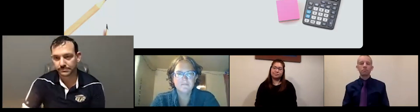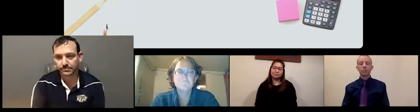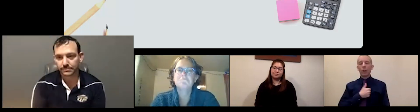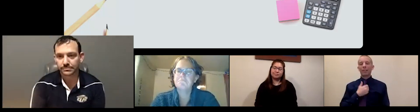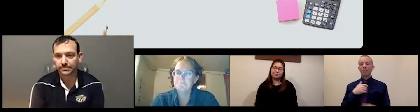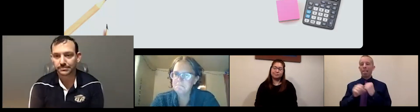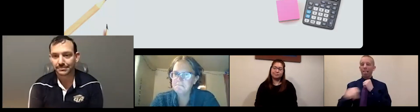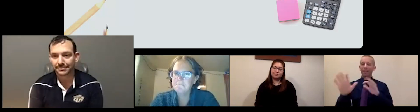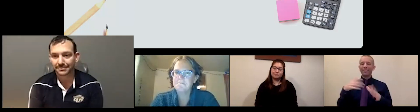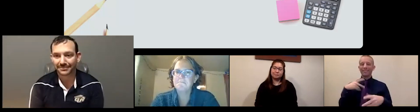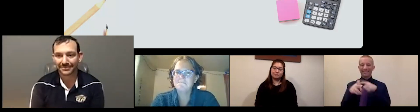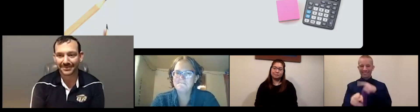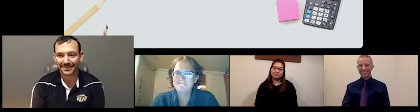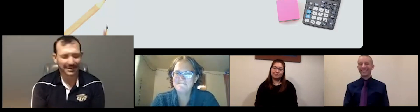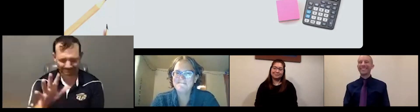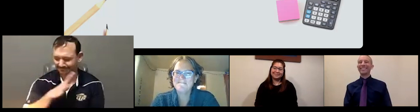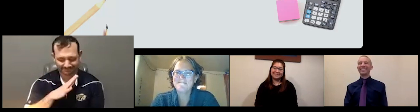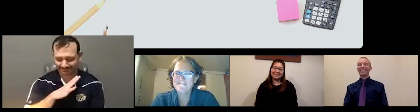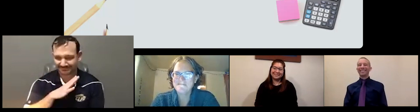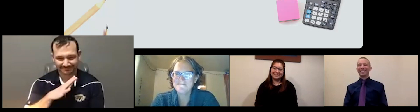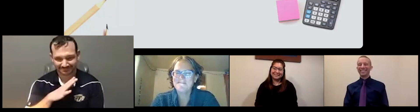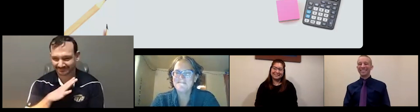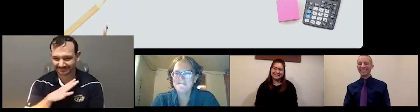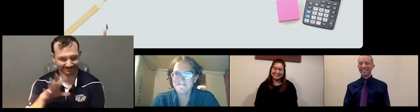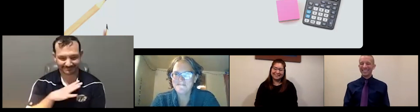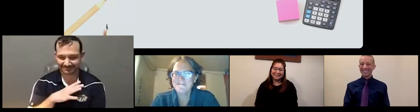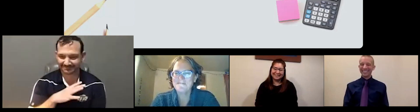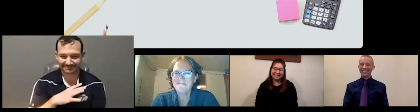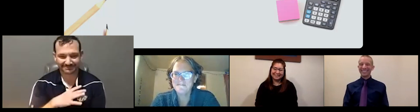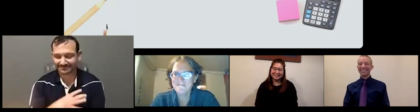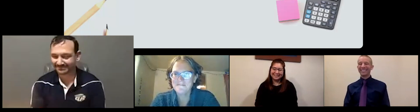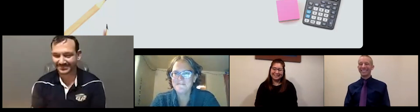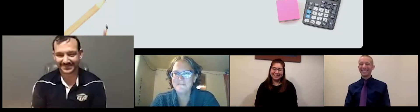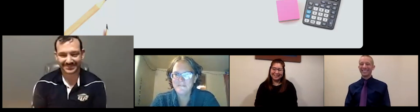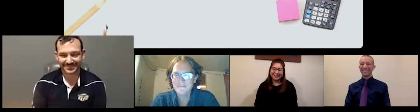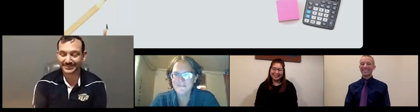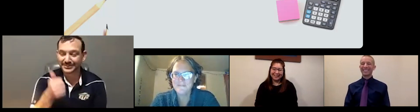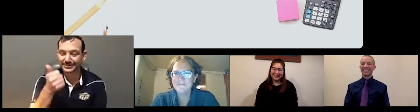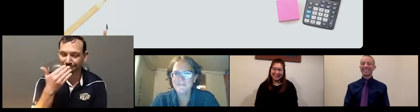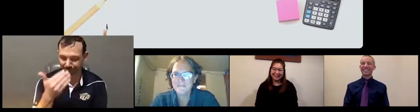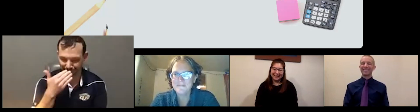Sorry about taking so long, I’ll cut myself off! Nono, it’s fine! Thank you.